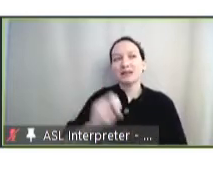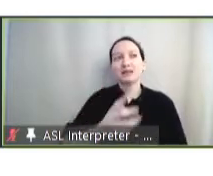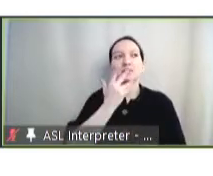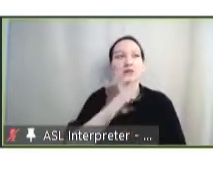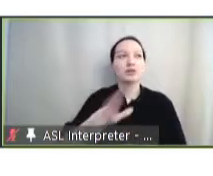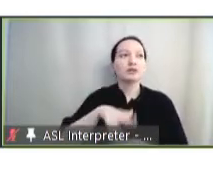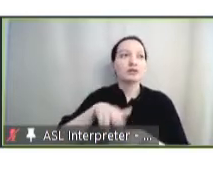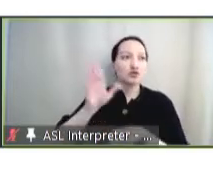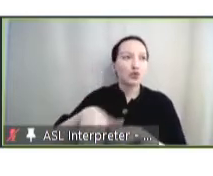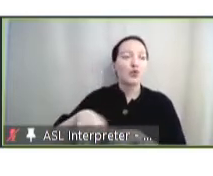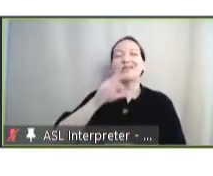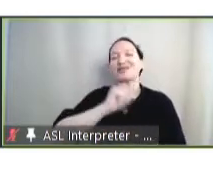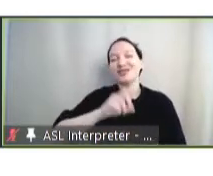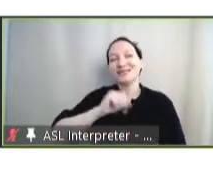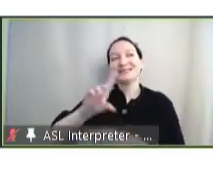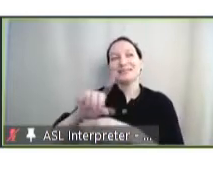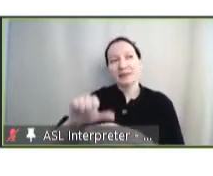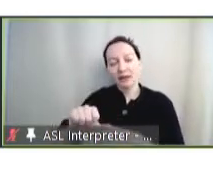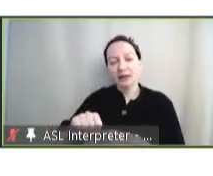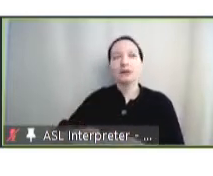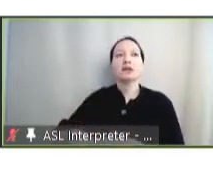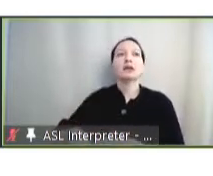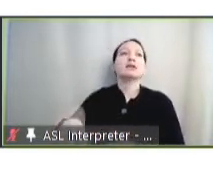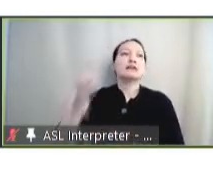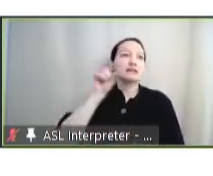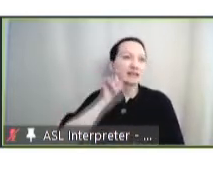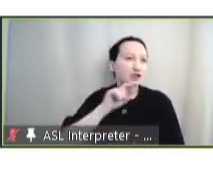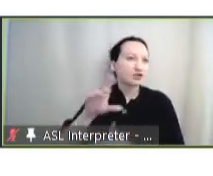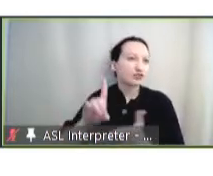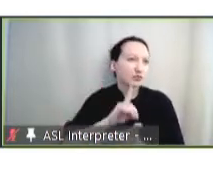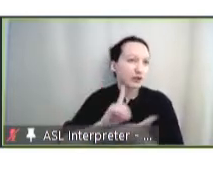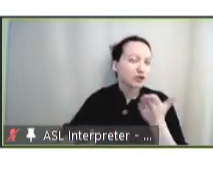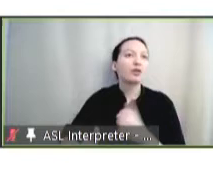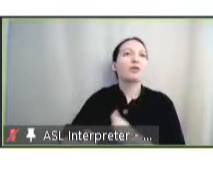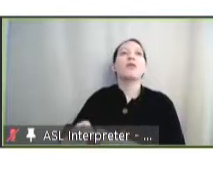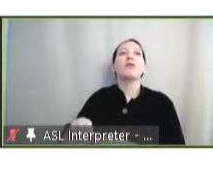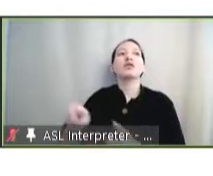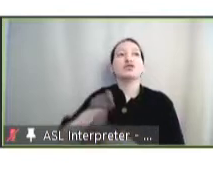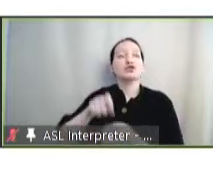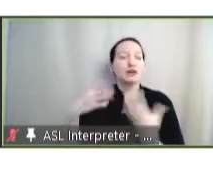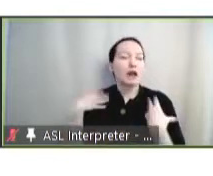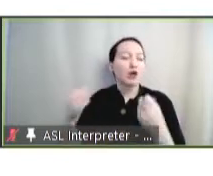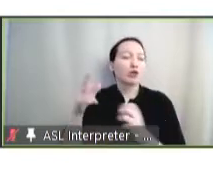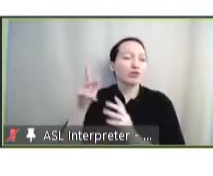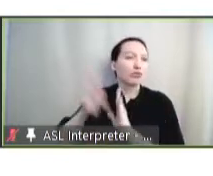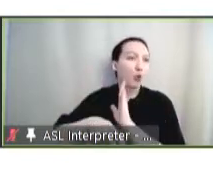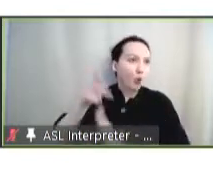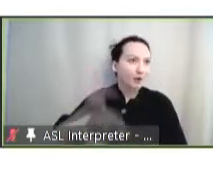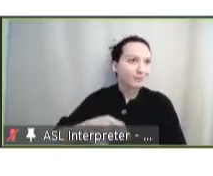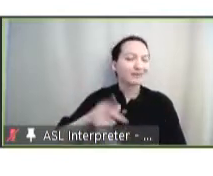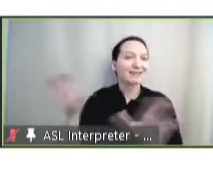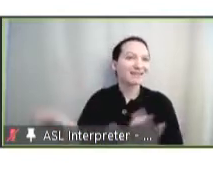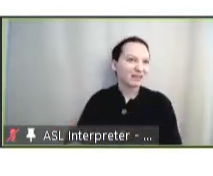origin, age, disability, sex discrimination, and certain health programs and activities. And why